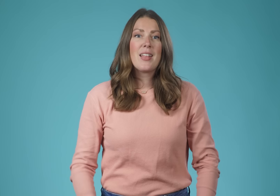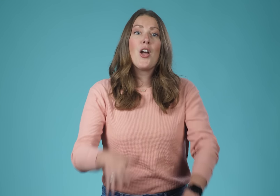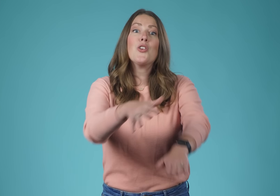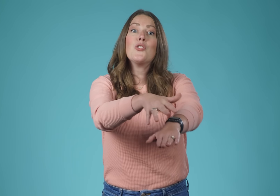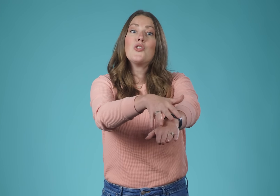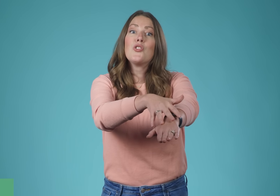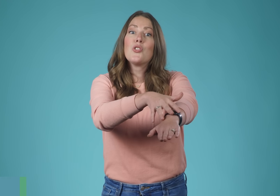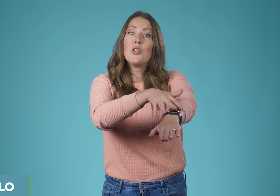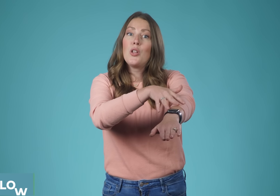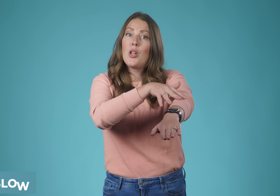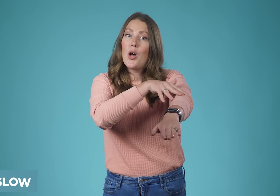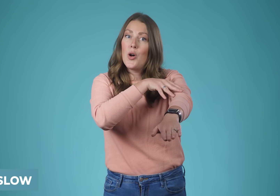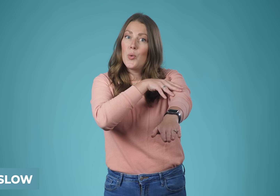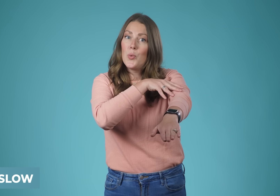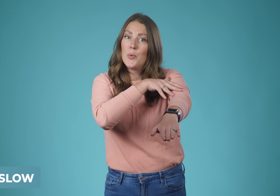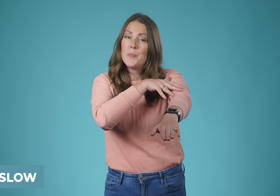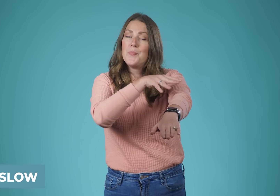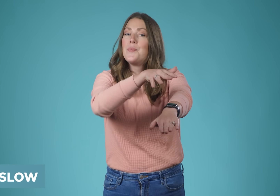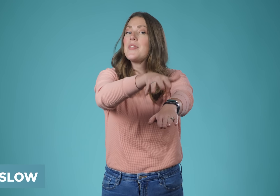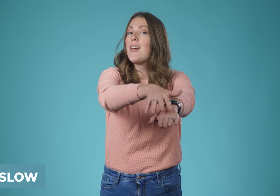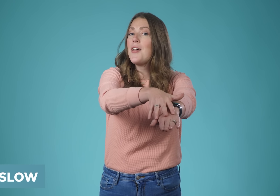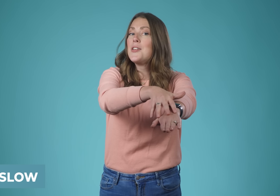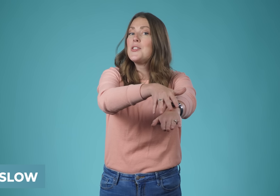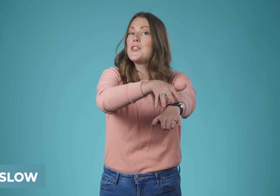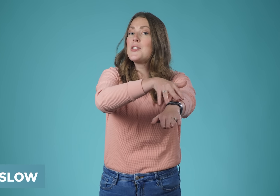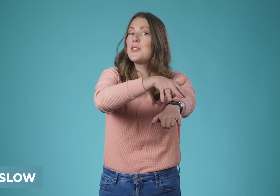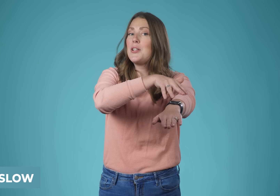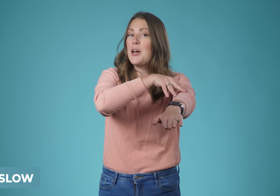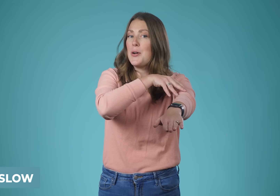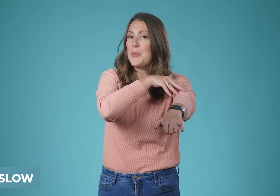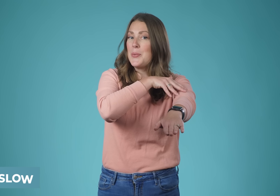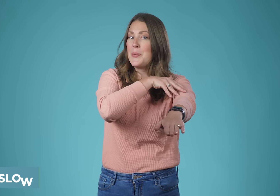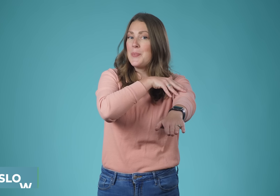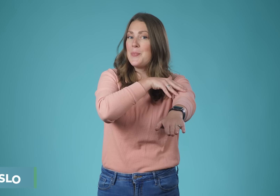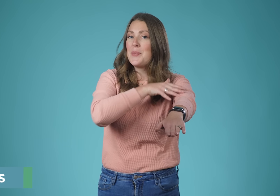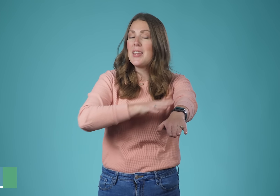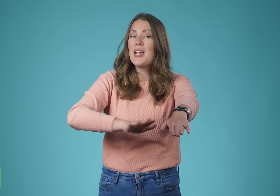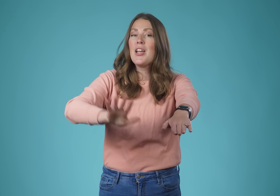Slow